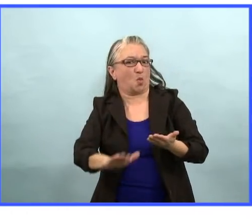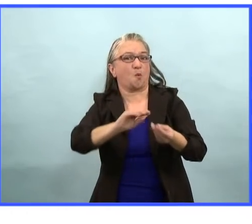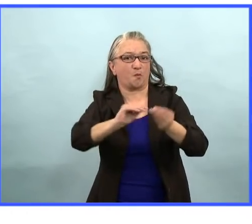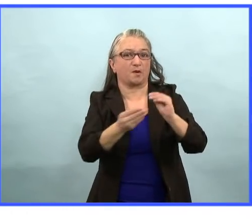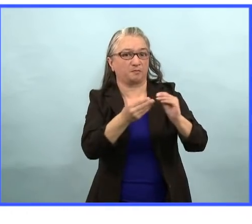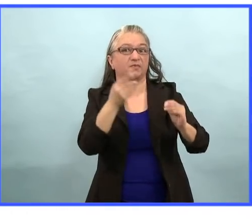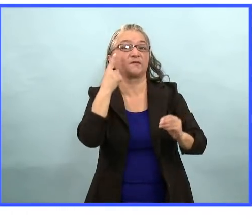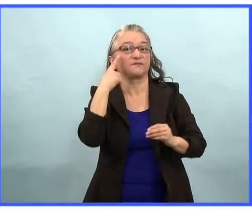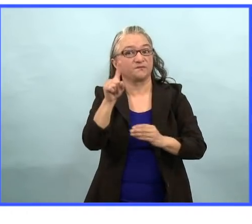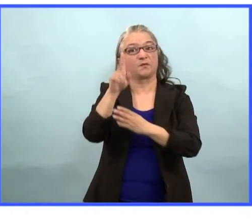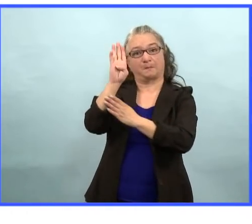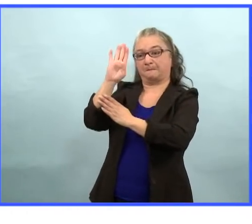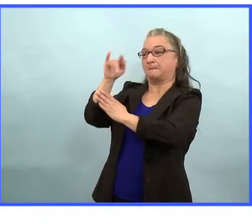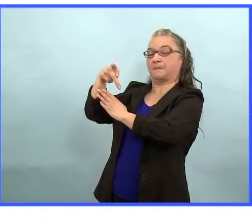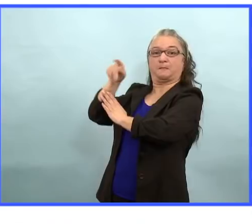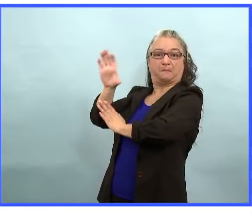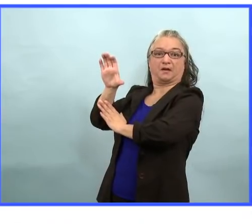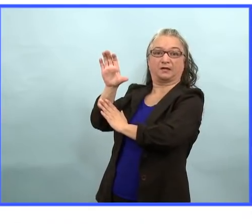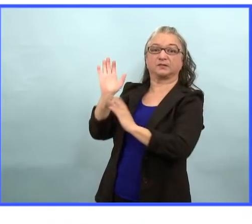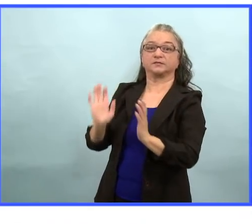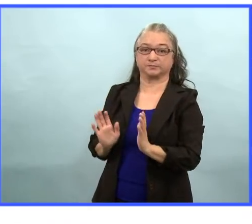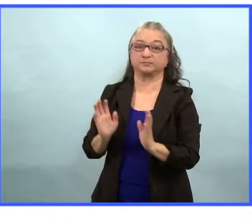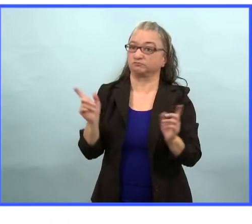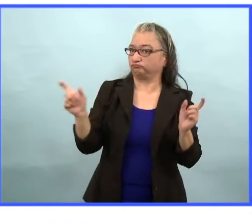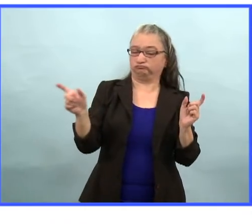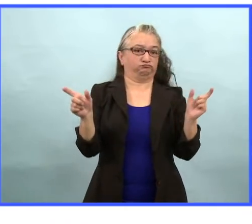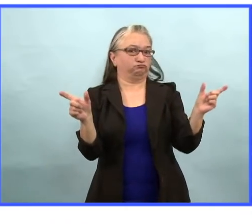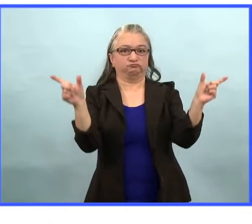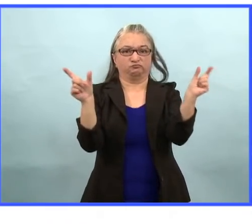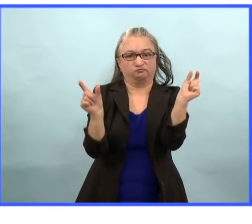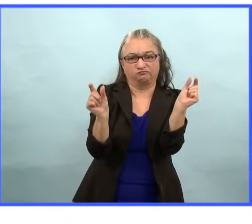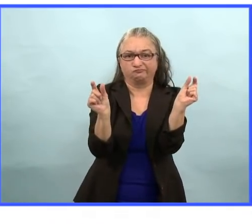age structure is important to keep in mind when we look at the next slide which shows